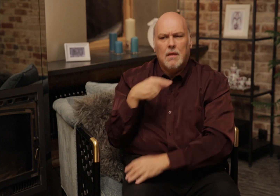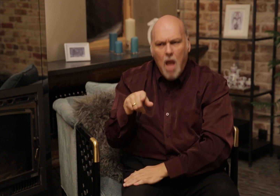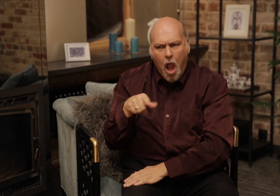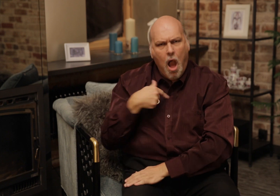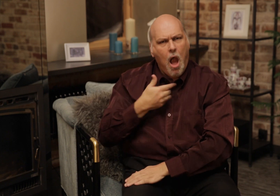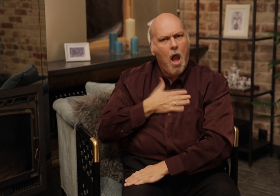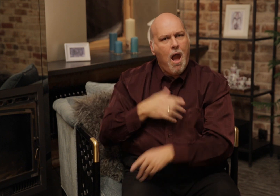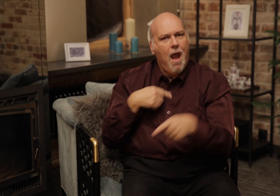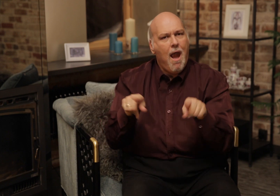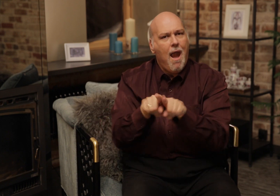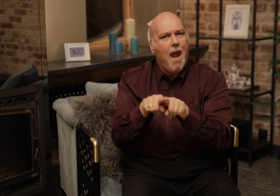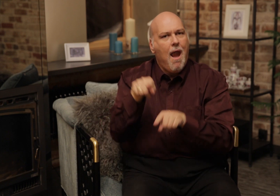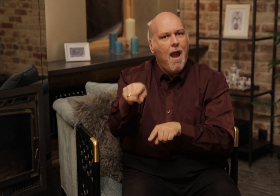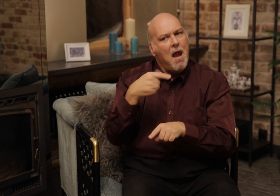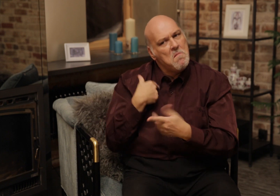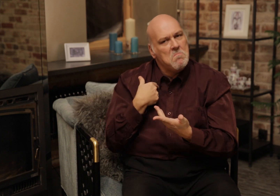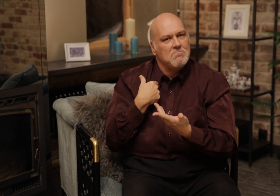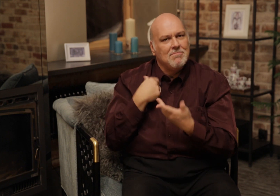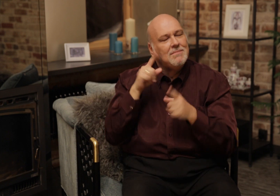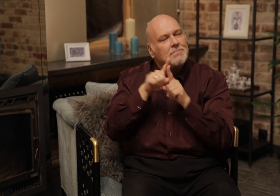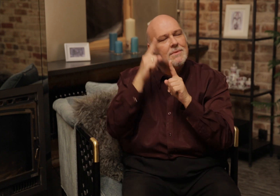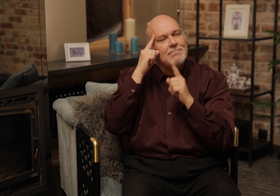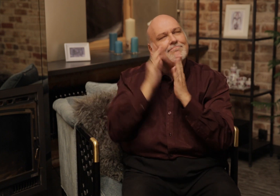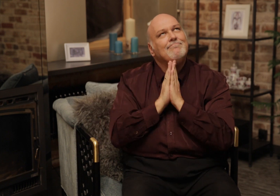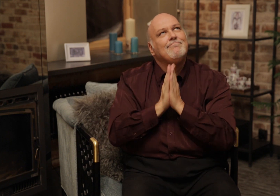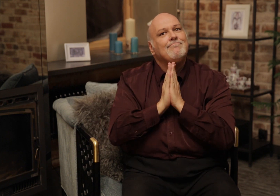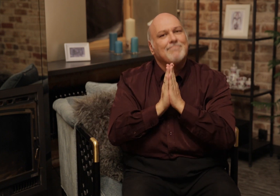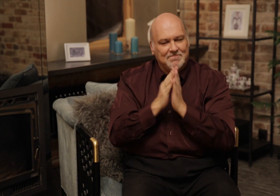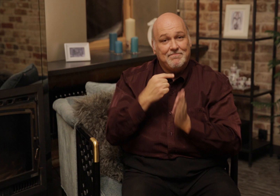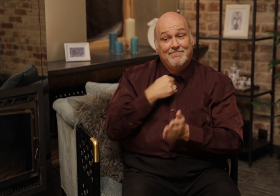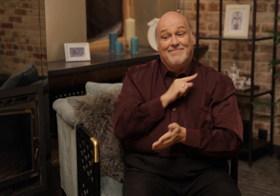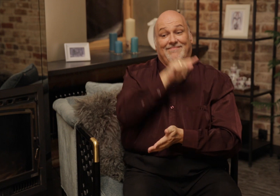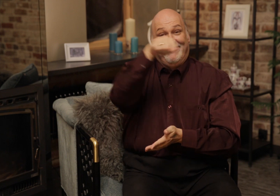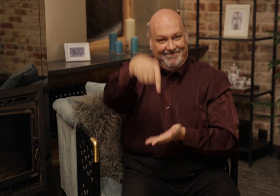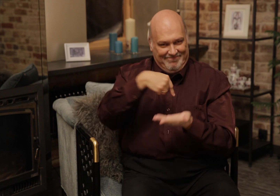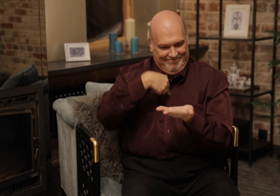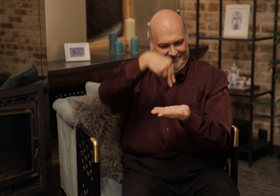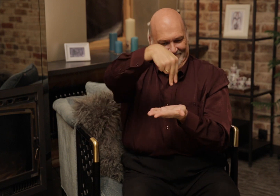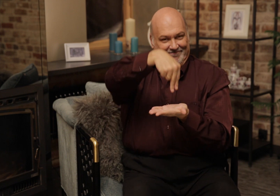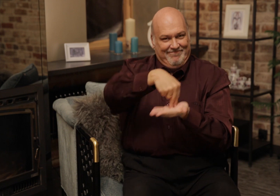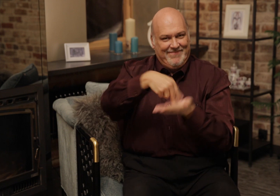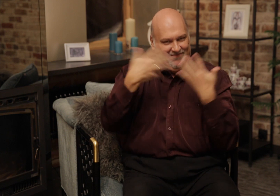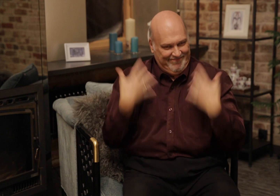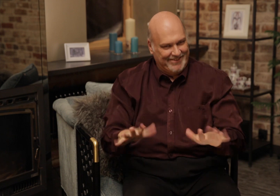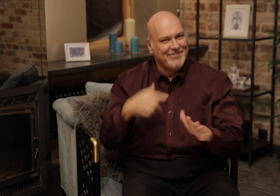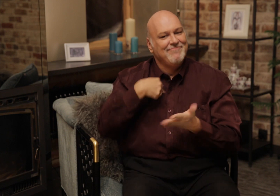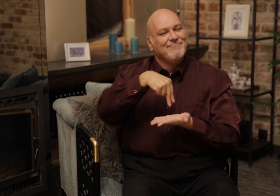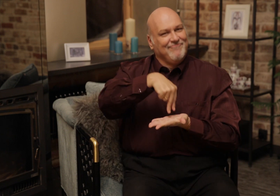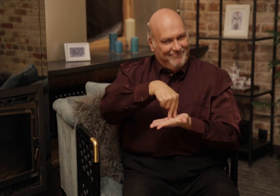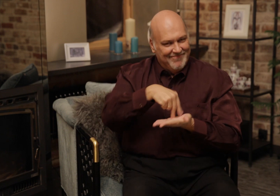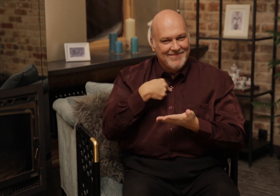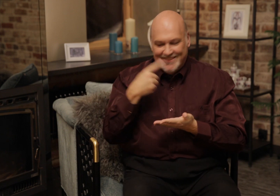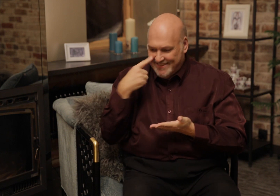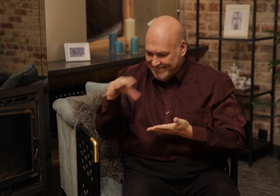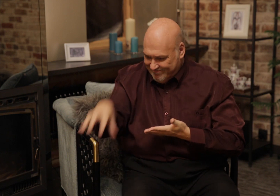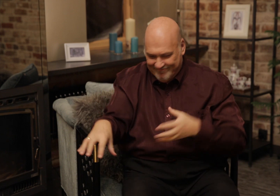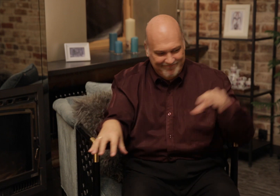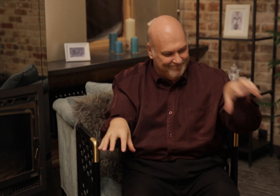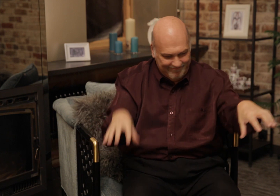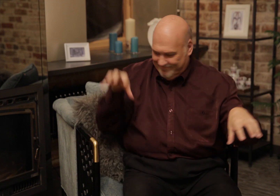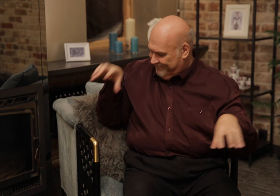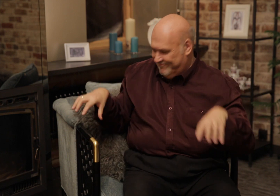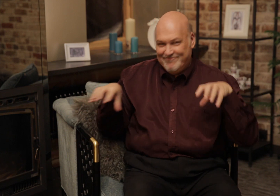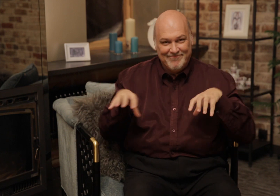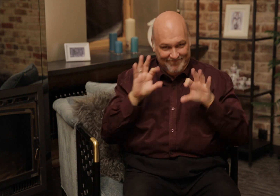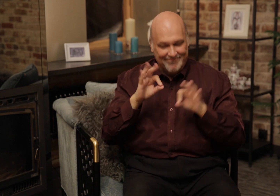I wanted to do the same, so I stood on the "Zero Kilometer" in the center of the 4 markers.